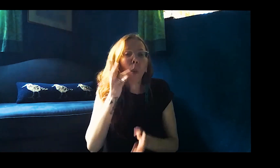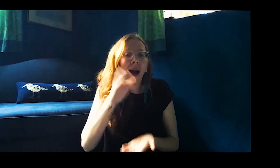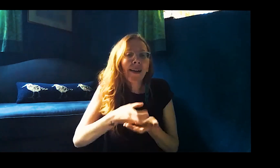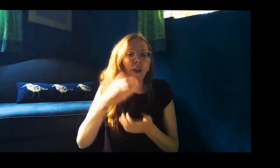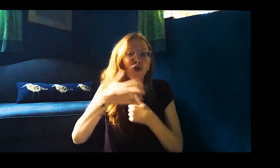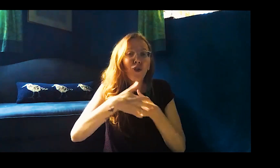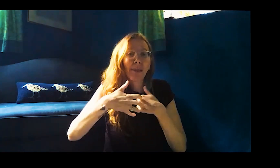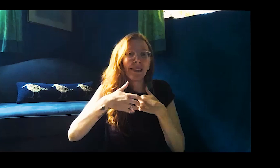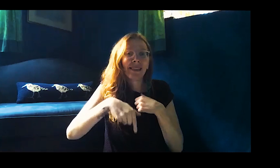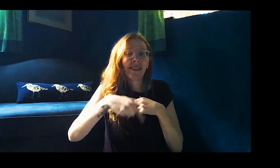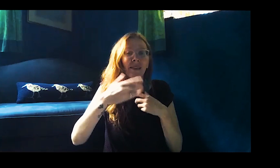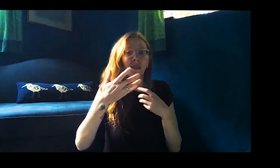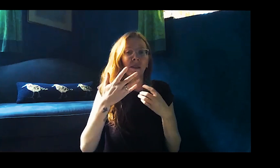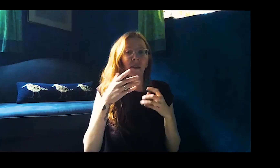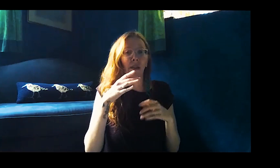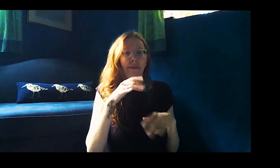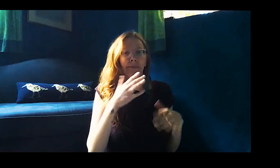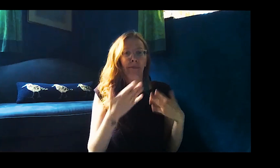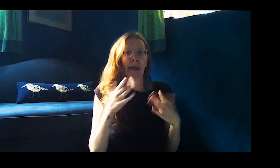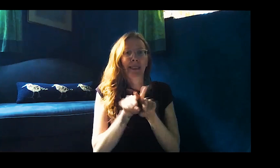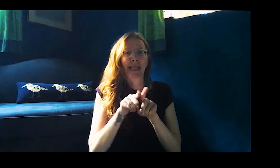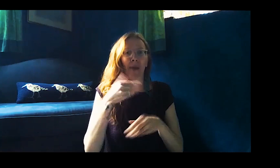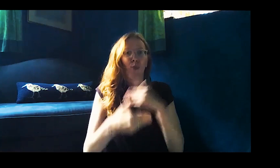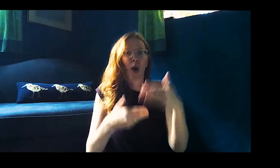you know - think about wine, and the the process of making wine